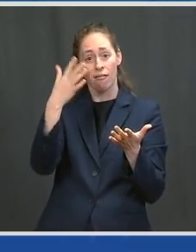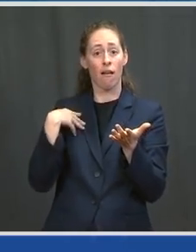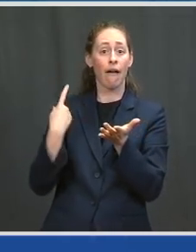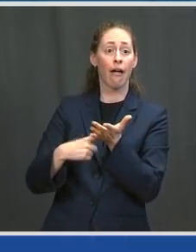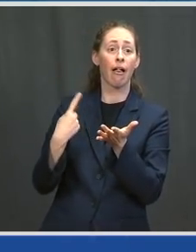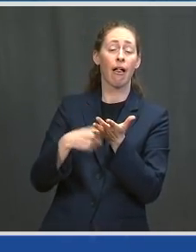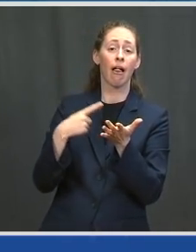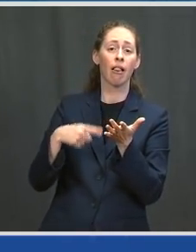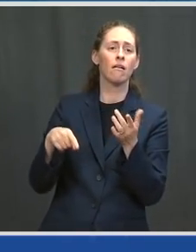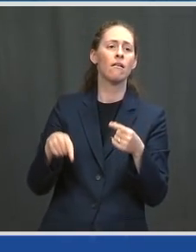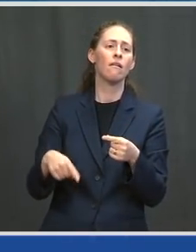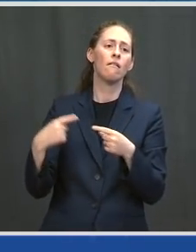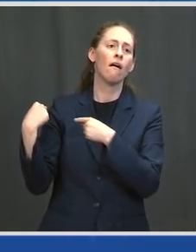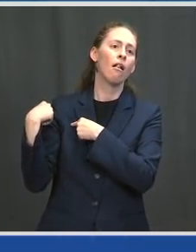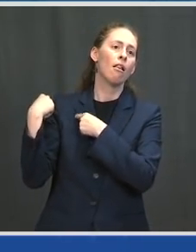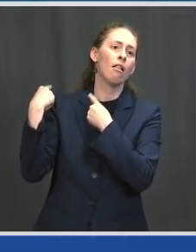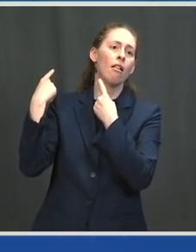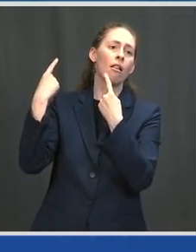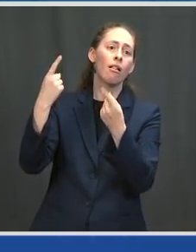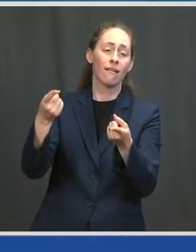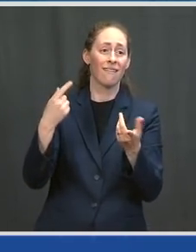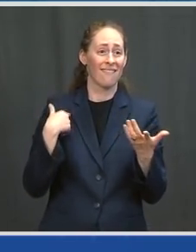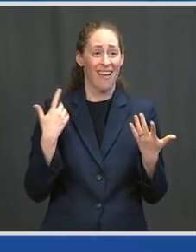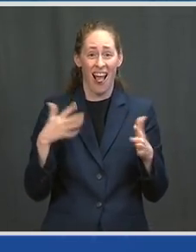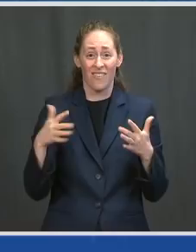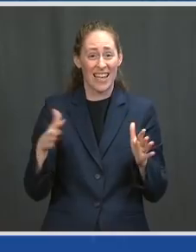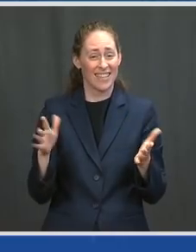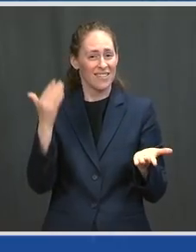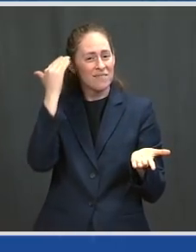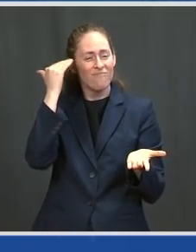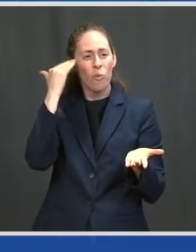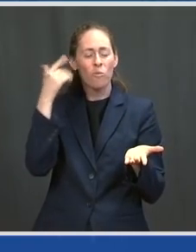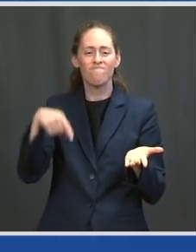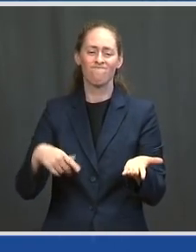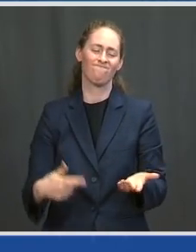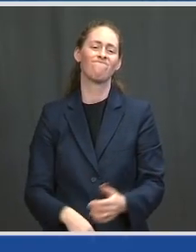but I think that one of the most important things we have to do